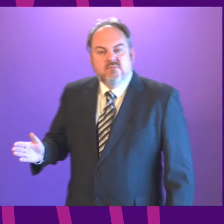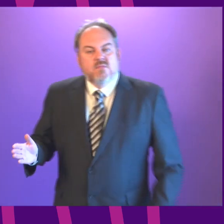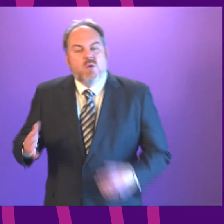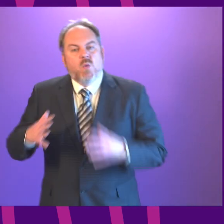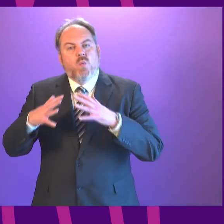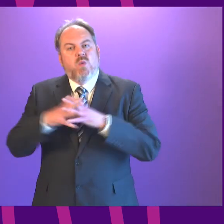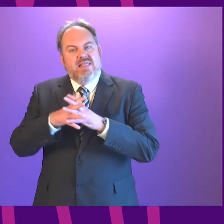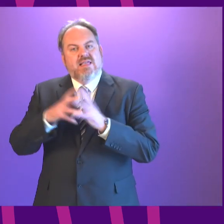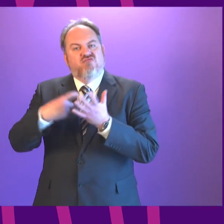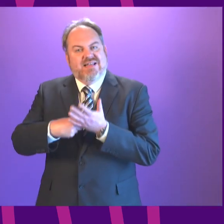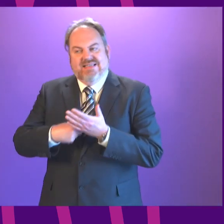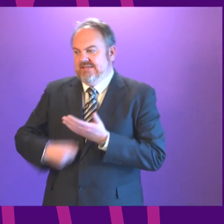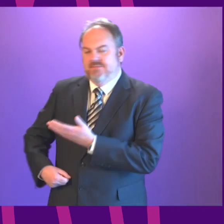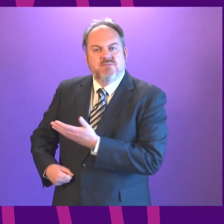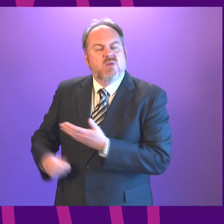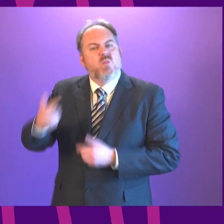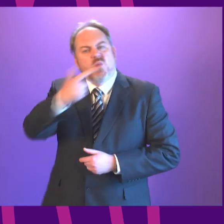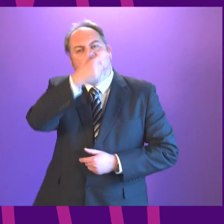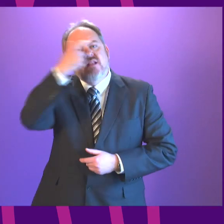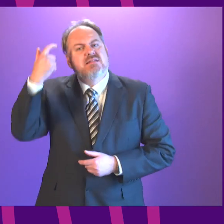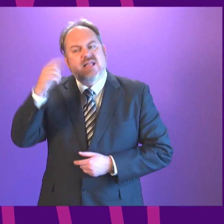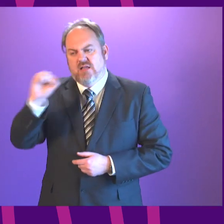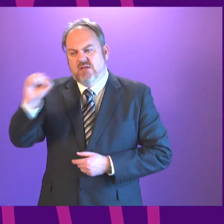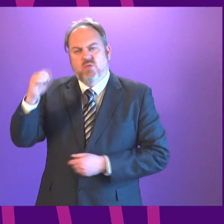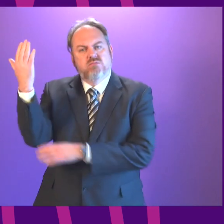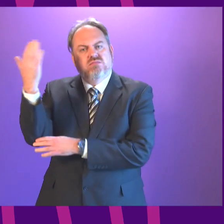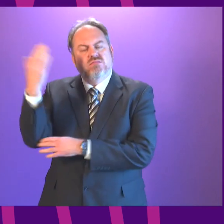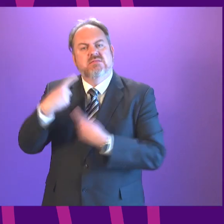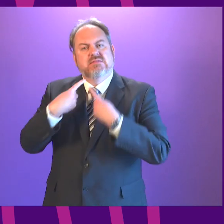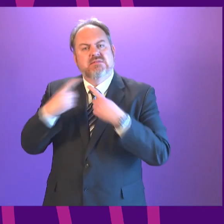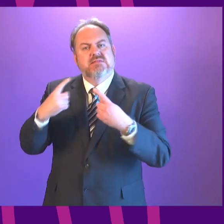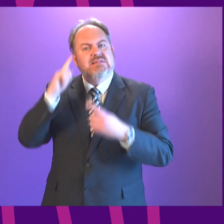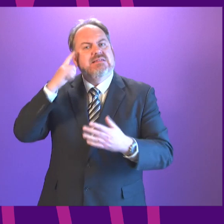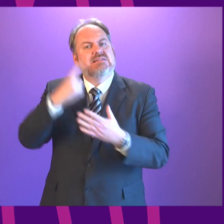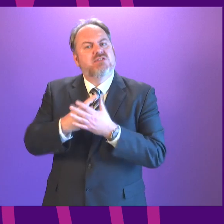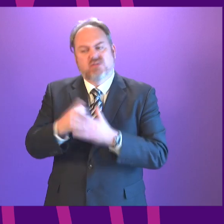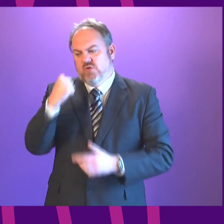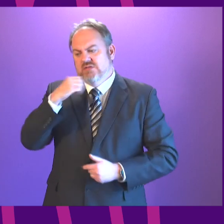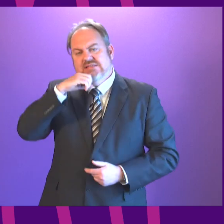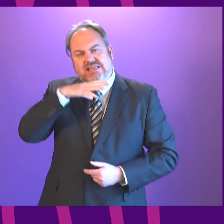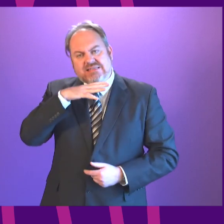at the weekend. When the science speaks so starkly, plans need to change. Will the First